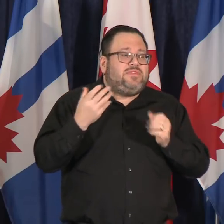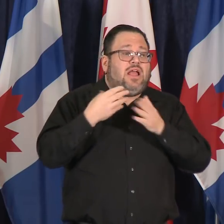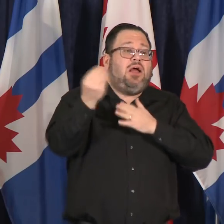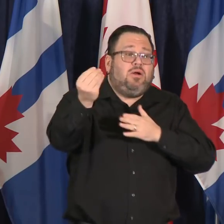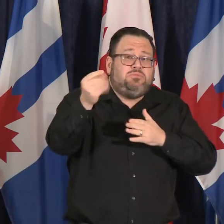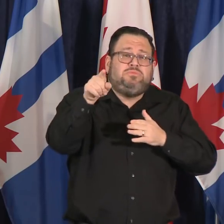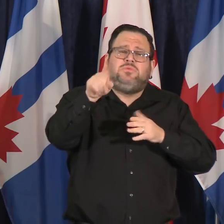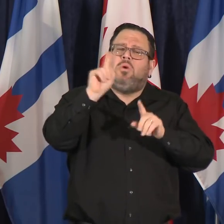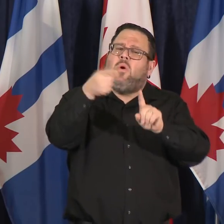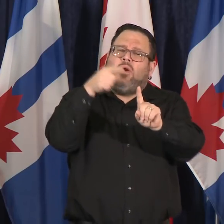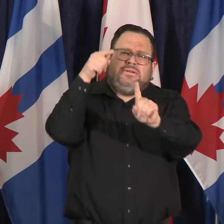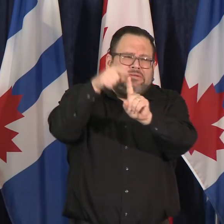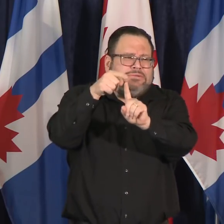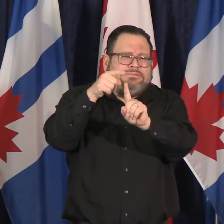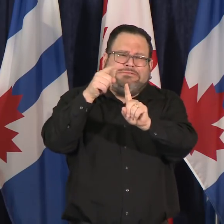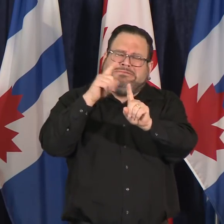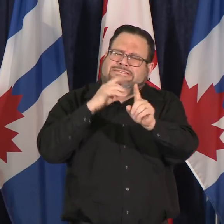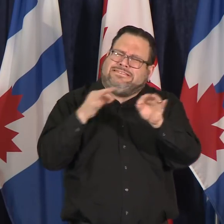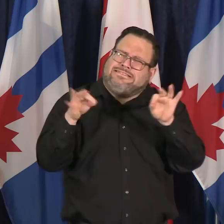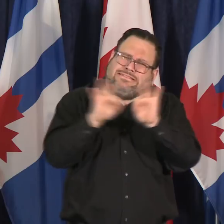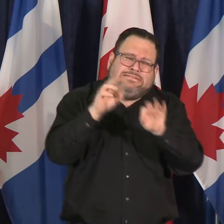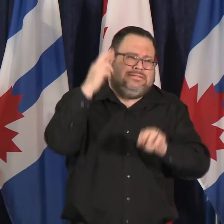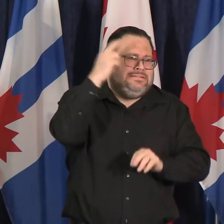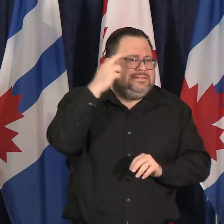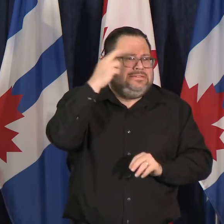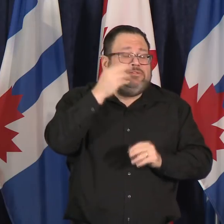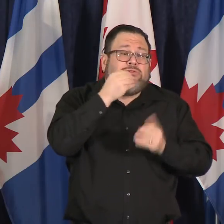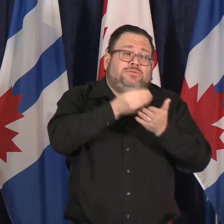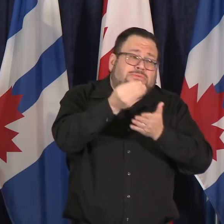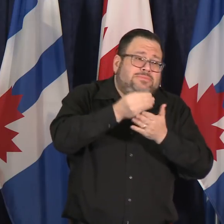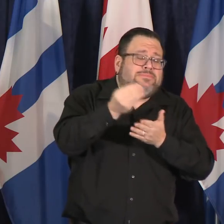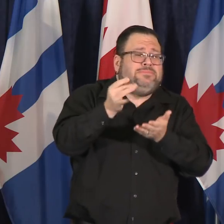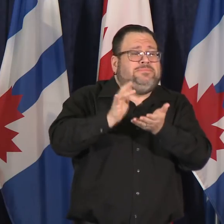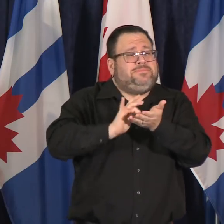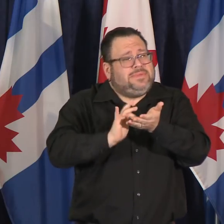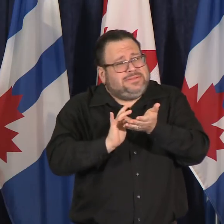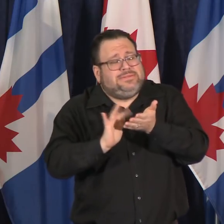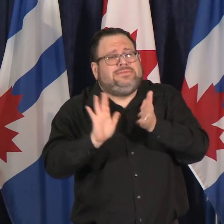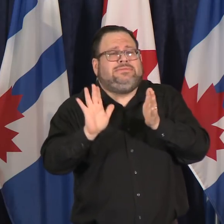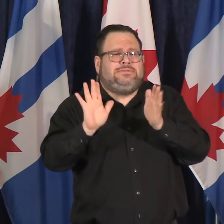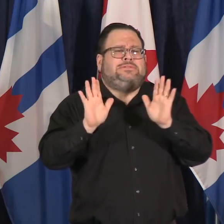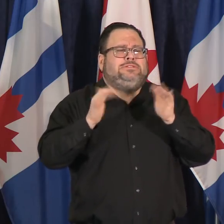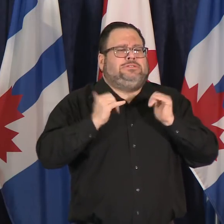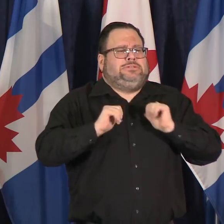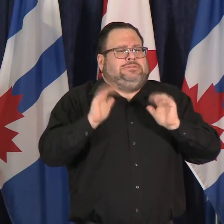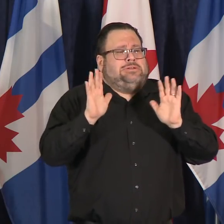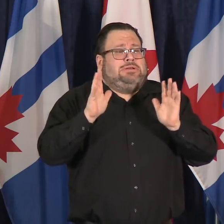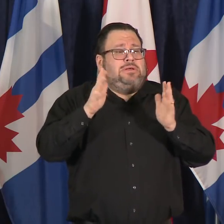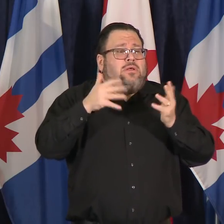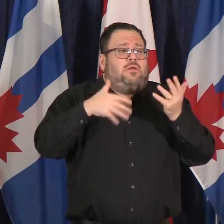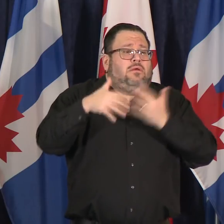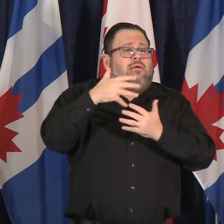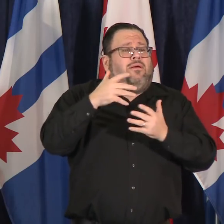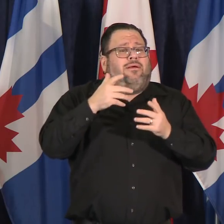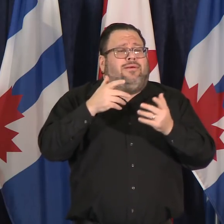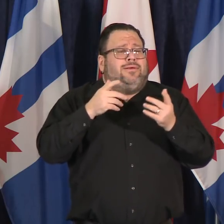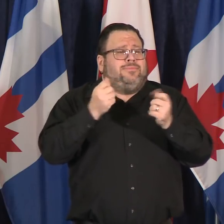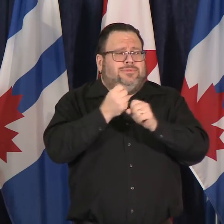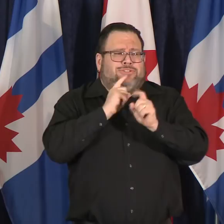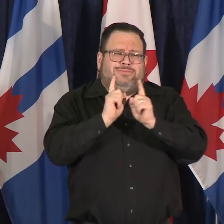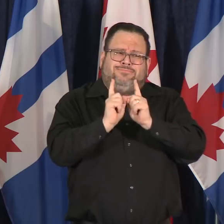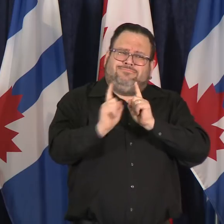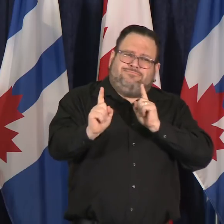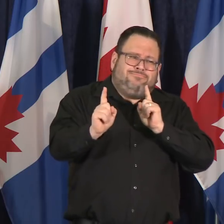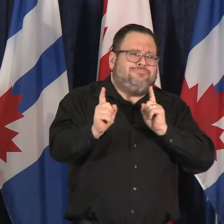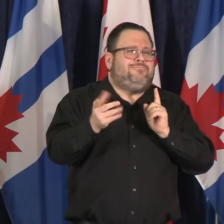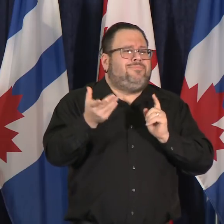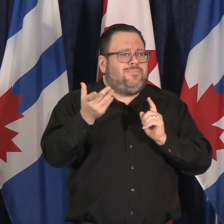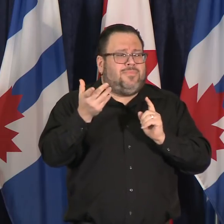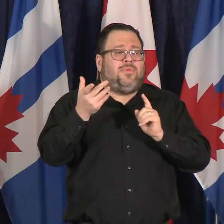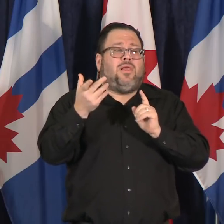medicine social distancing means reducing contact with others social